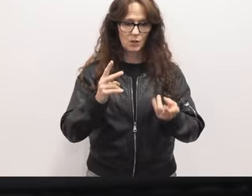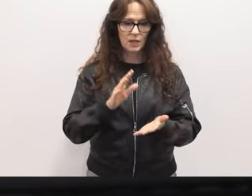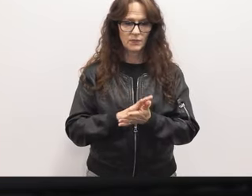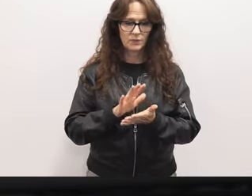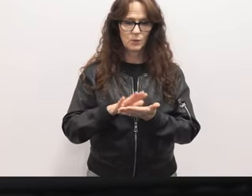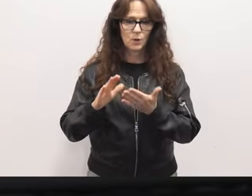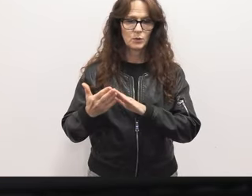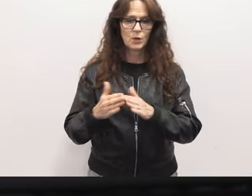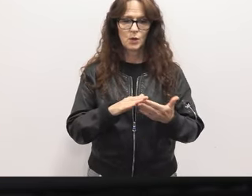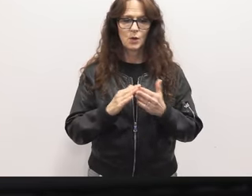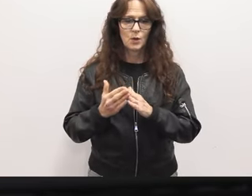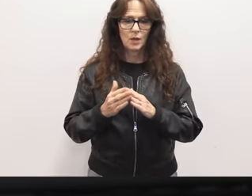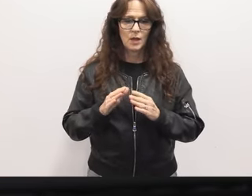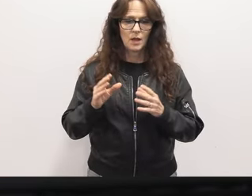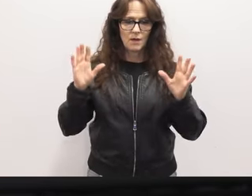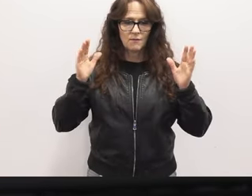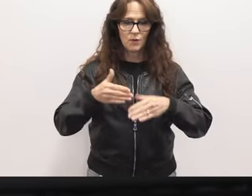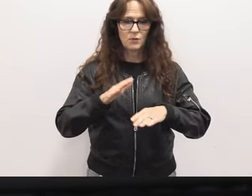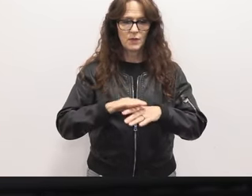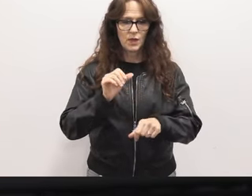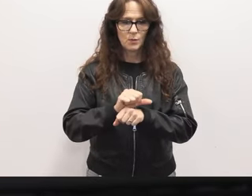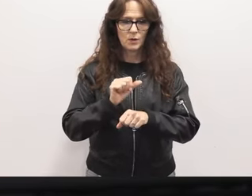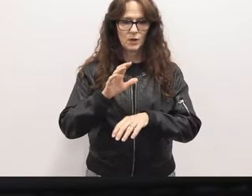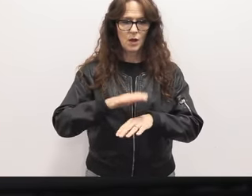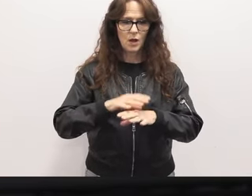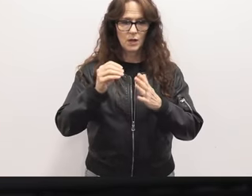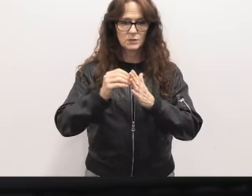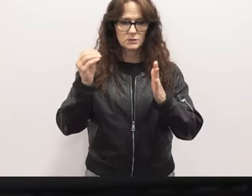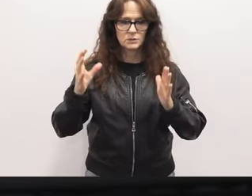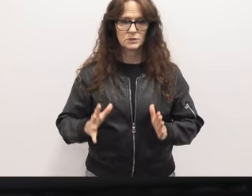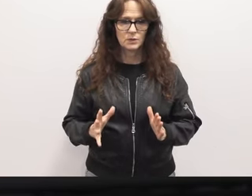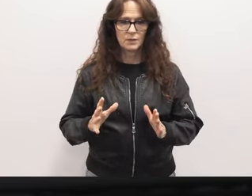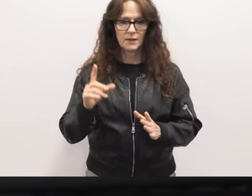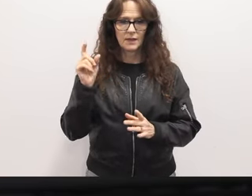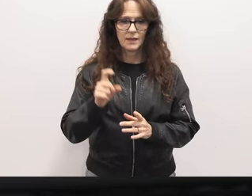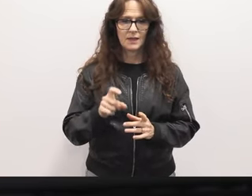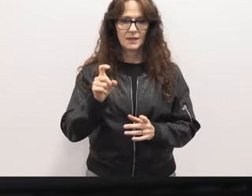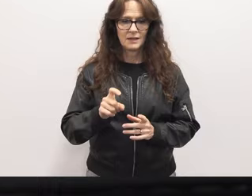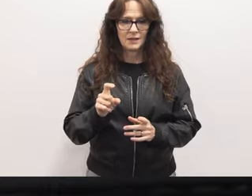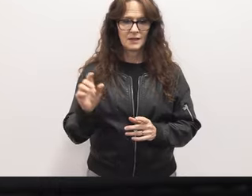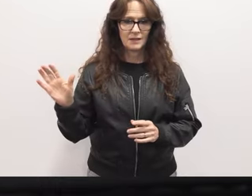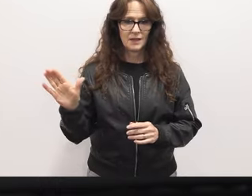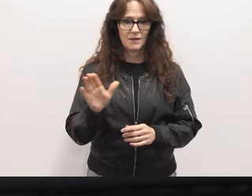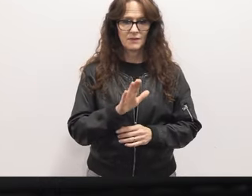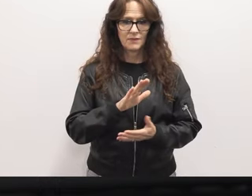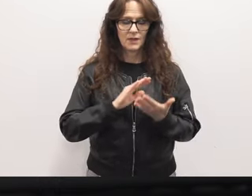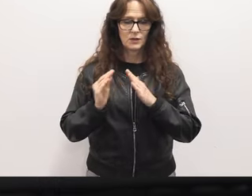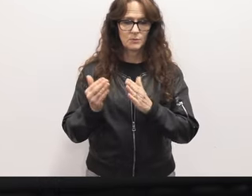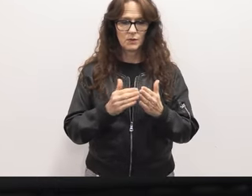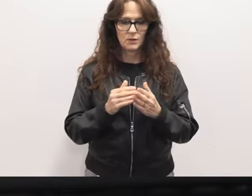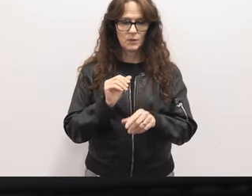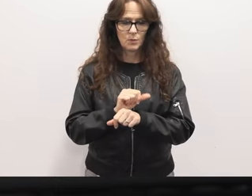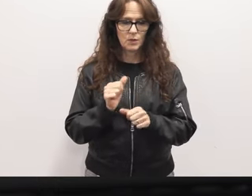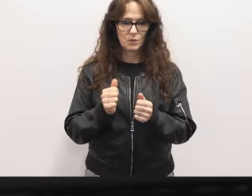and focused their work on students and the needs of the community that they're working with at their school.